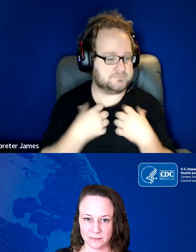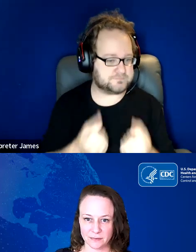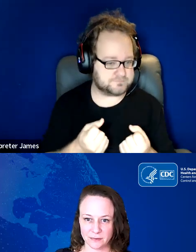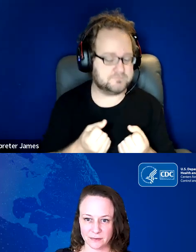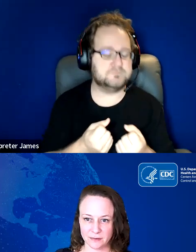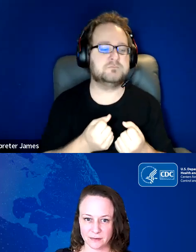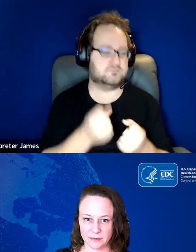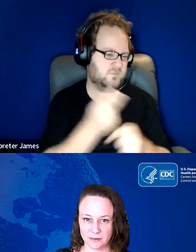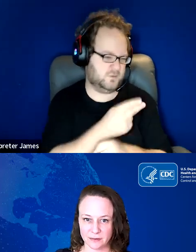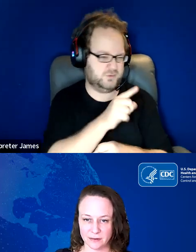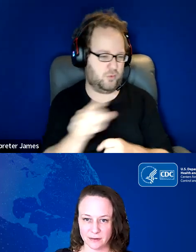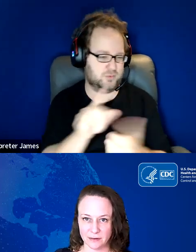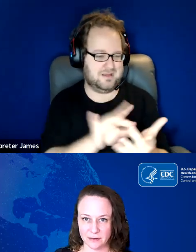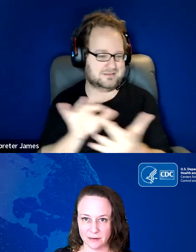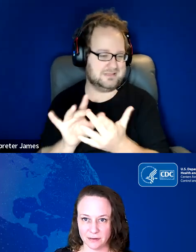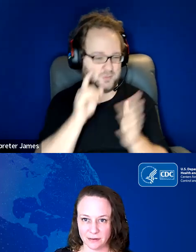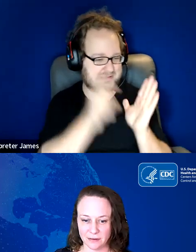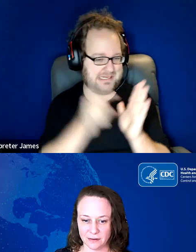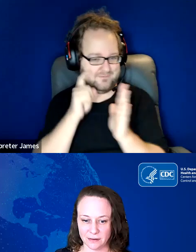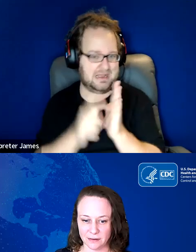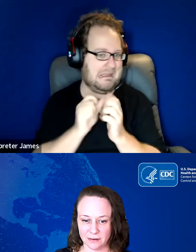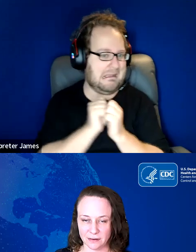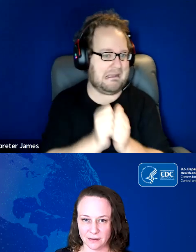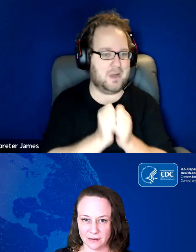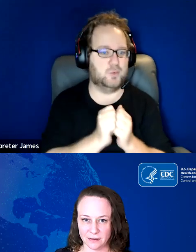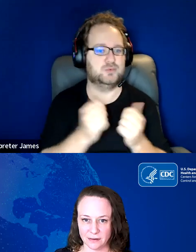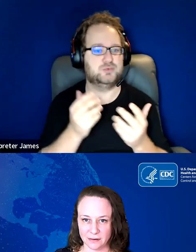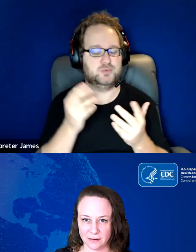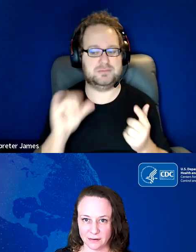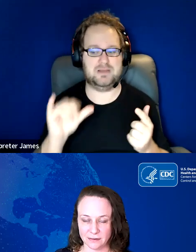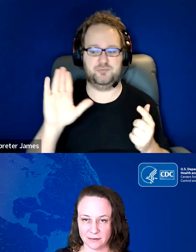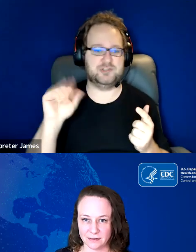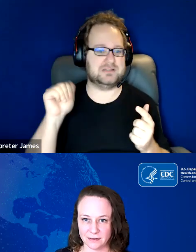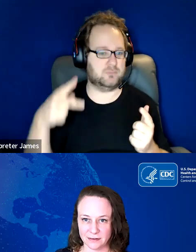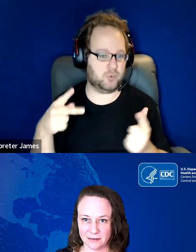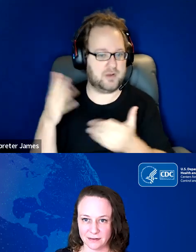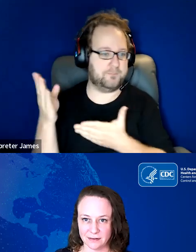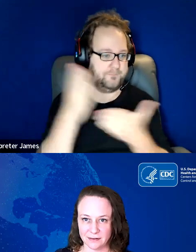contacts to identify ways to bring the bridge access program to those groups that you serve.